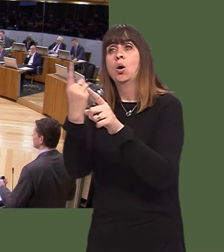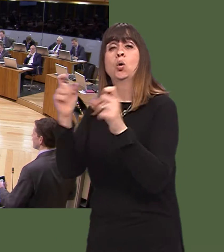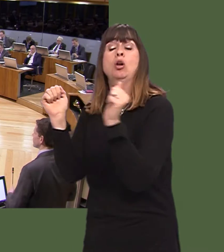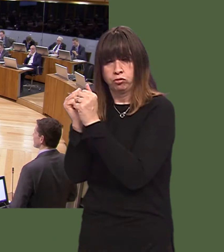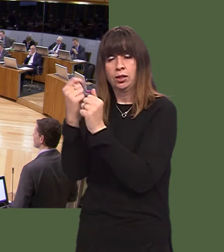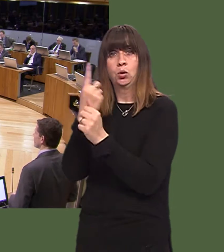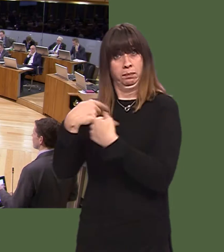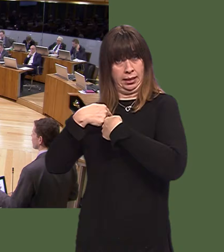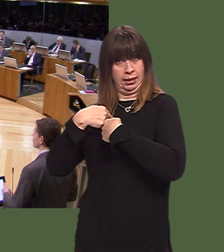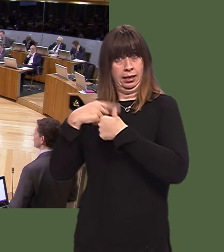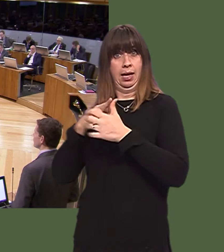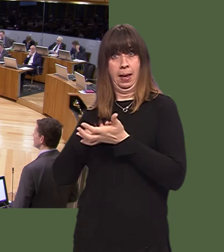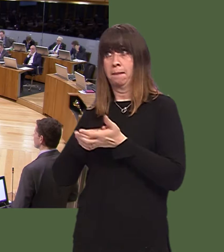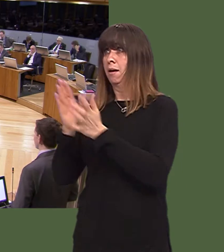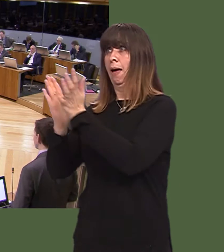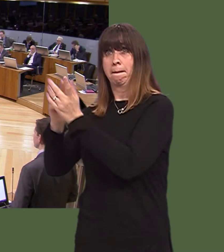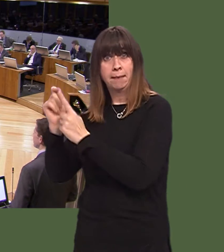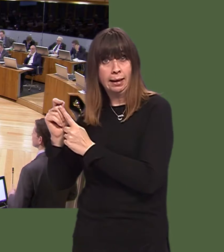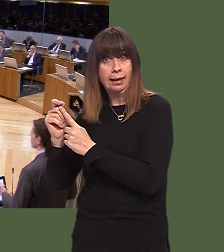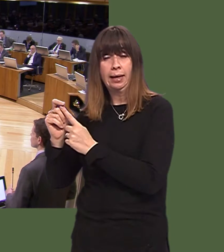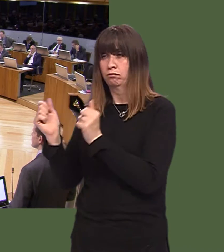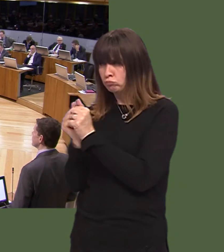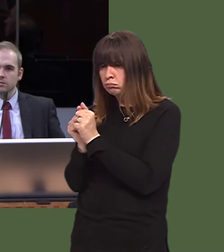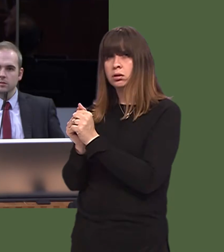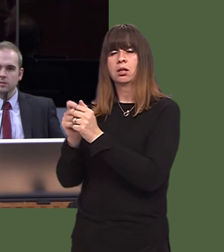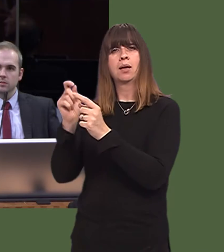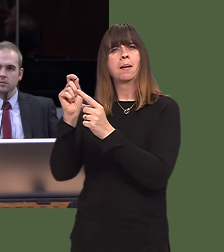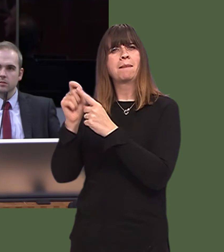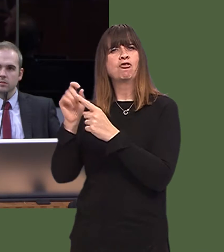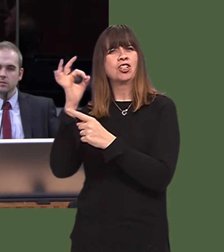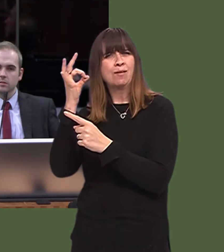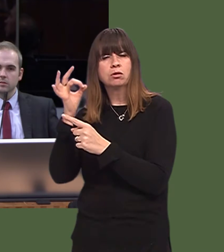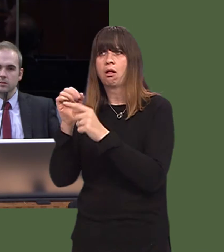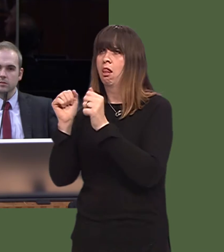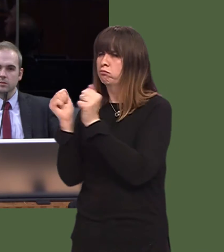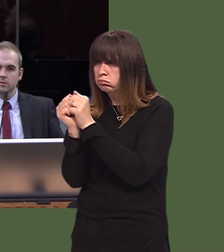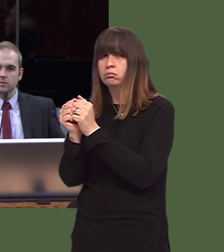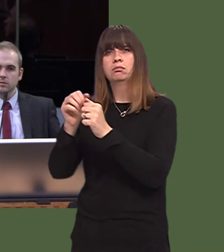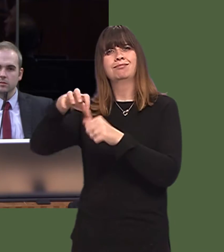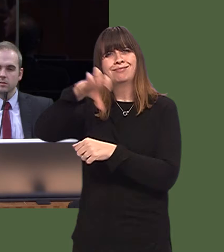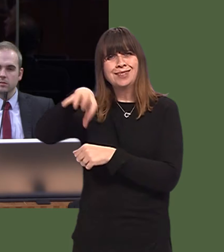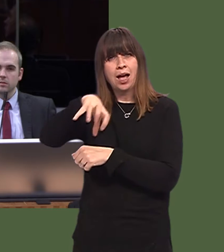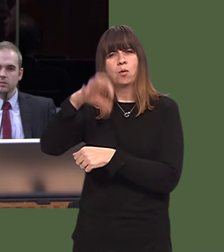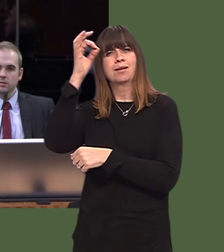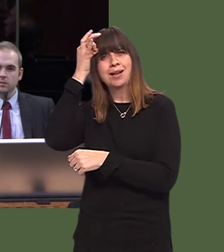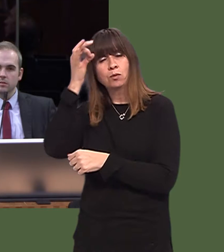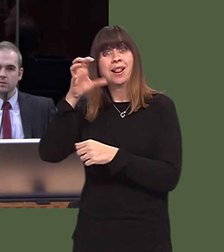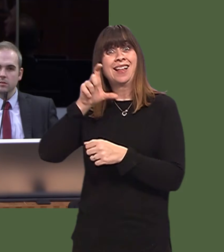myself as the Assembly Member, the MP, parish councils, town councils, and the county councils,